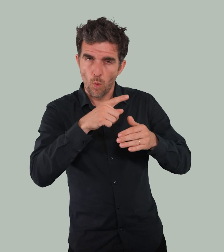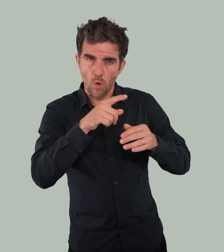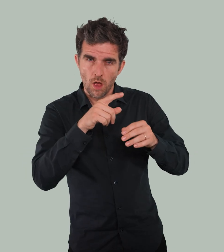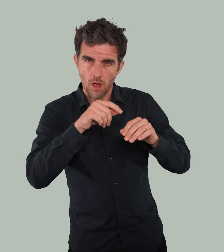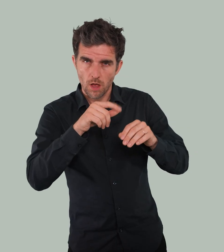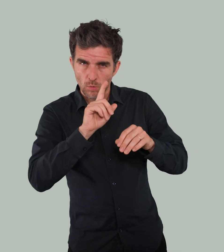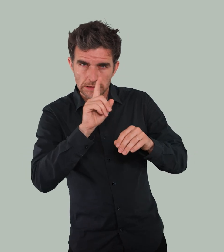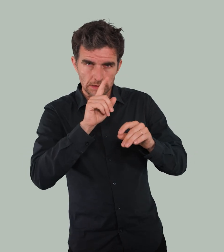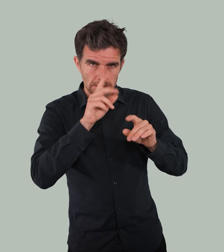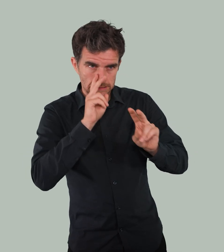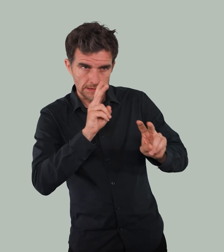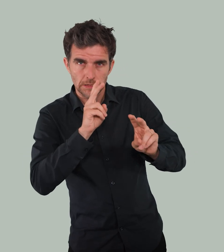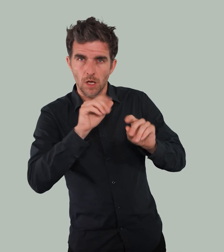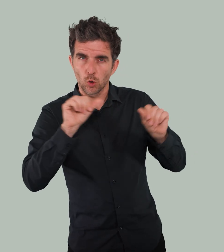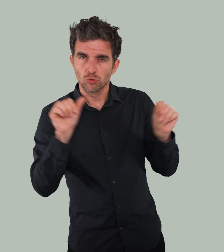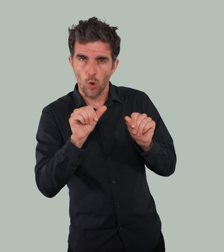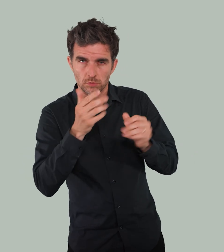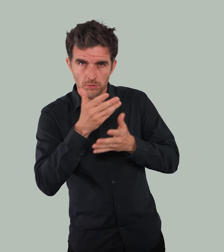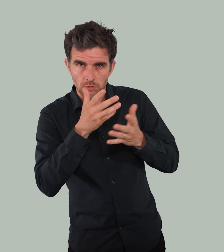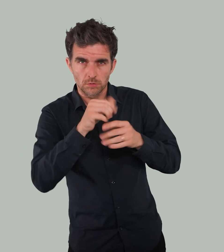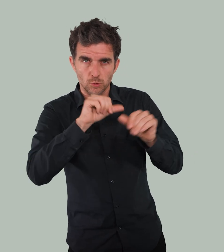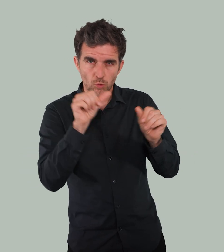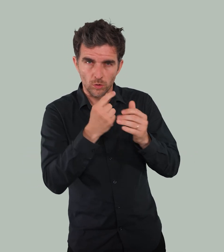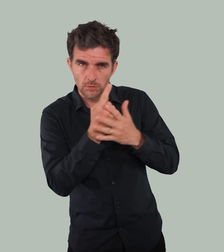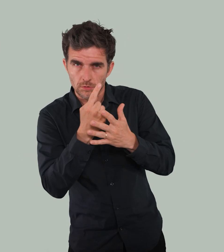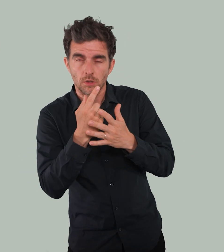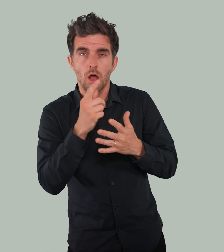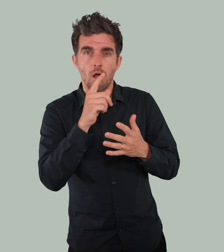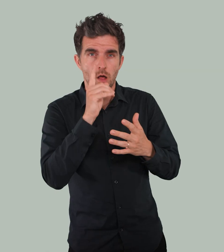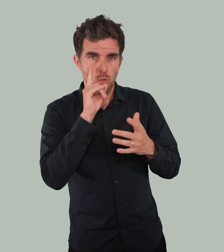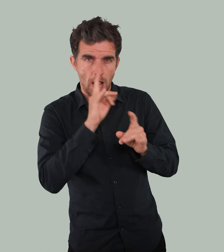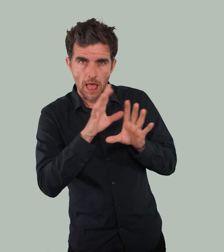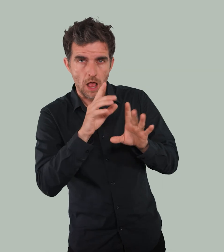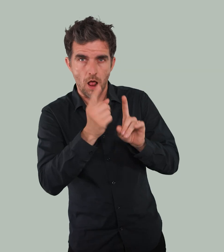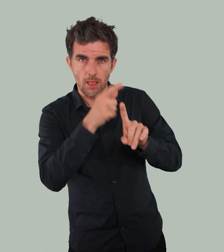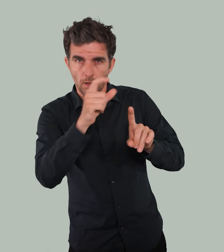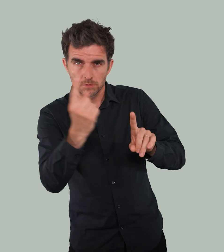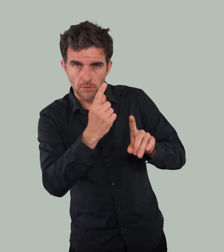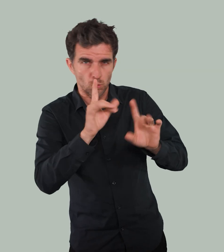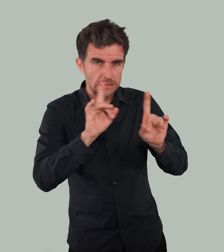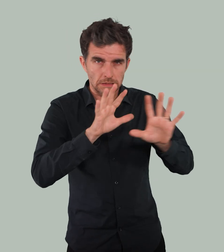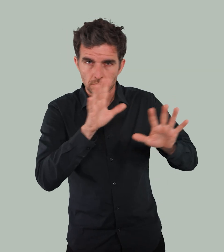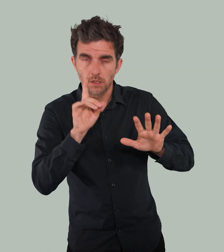seen during short interactions or on how someone appears at the time.